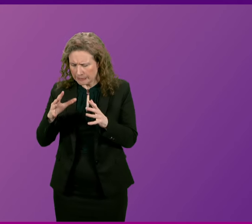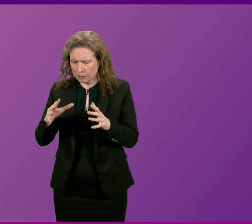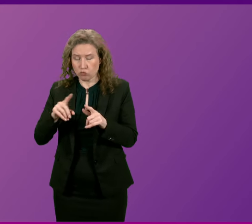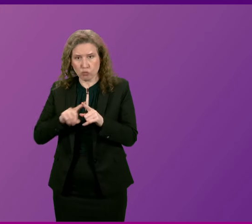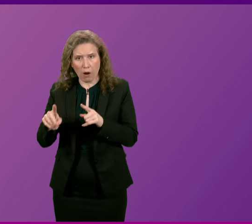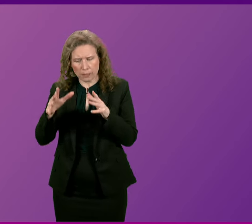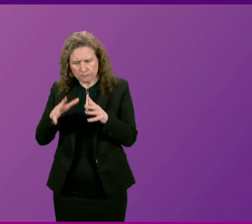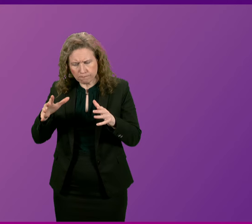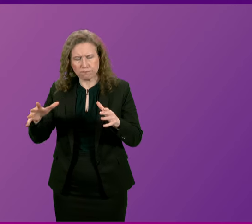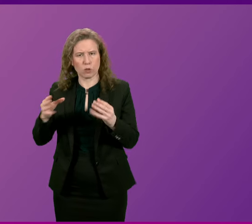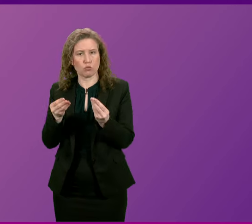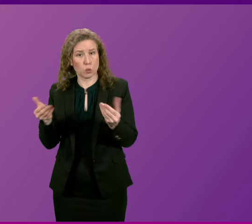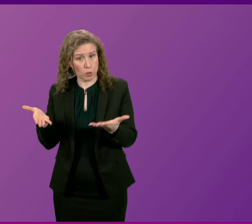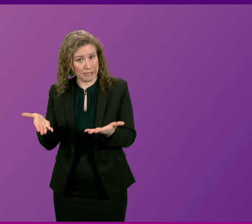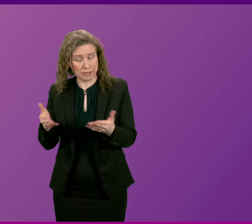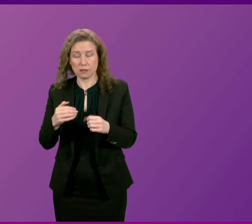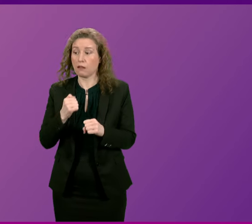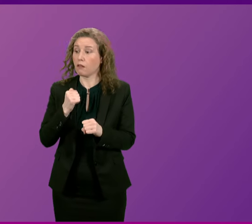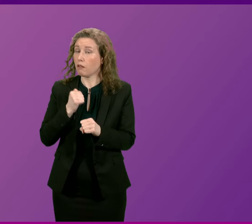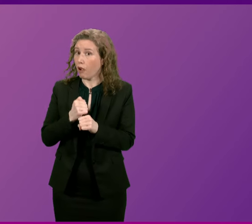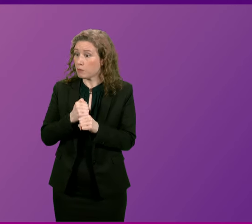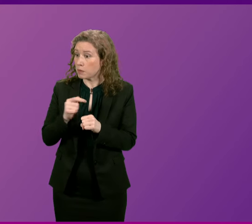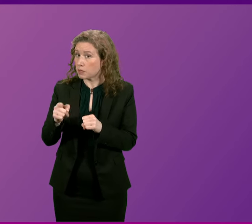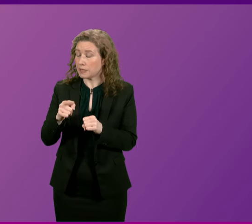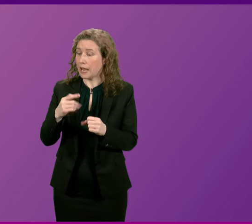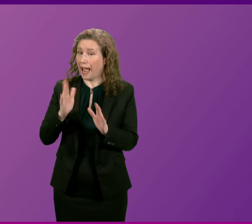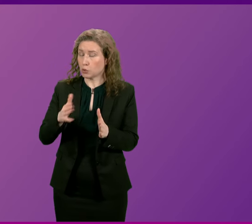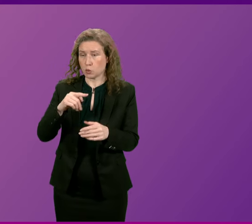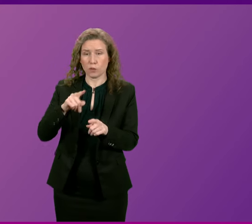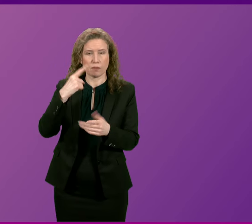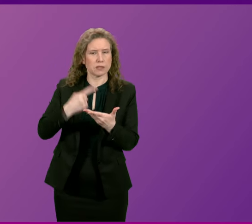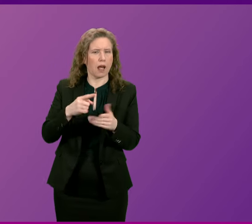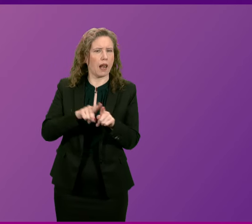for example, if it had not taken the tax decisions that it has taken,